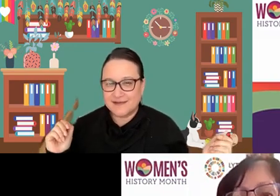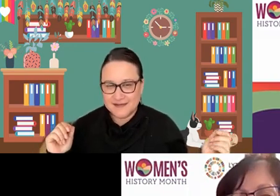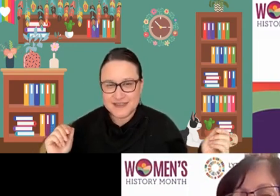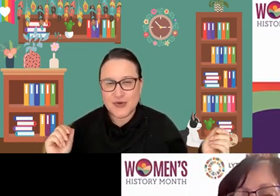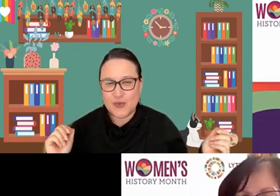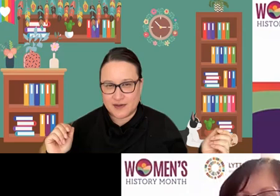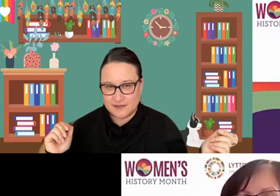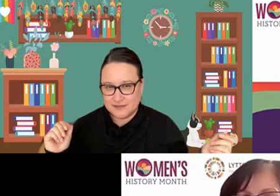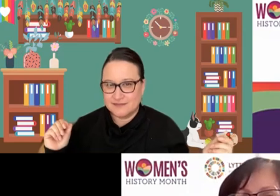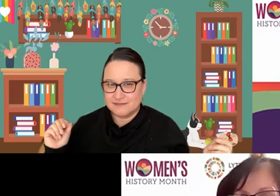Aurora Chang: pick a week.